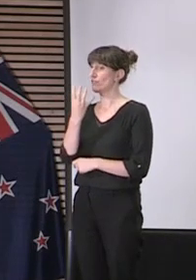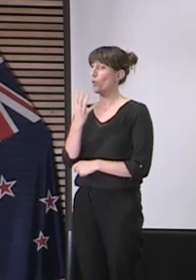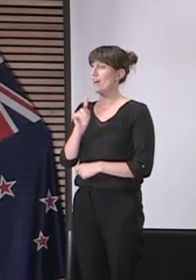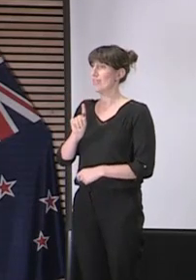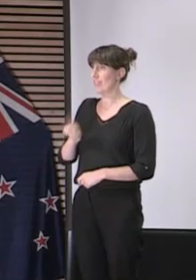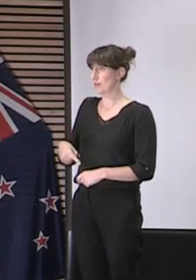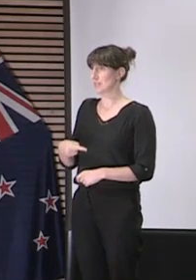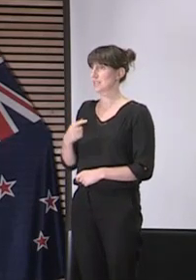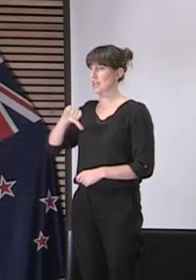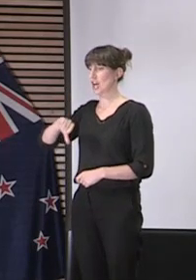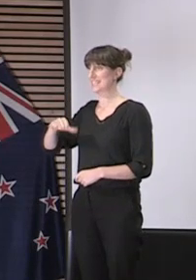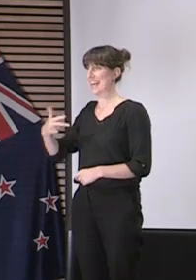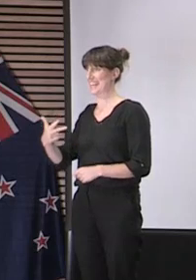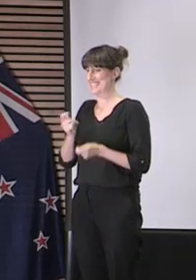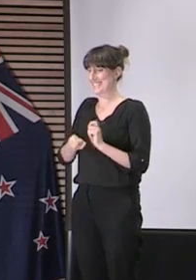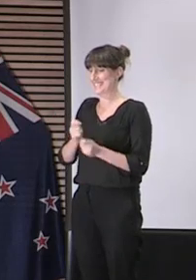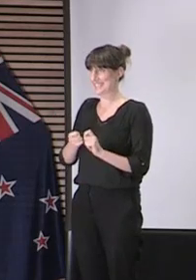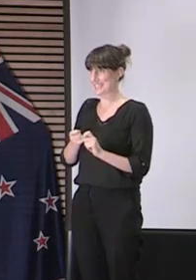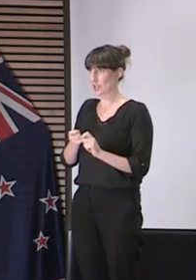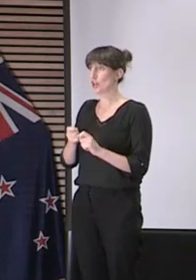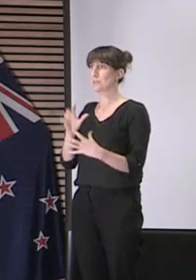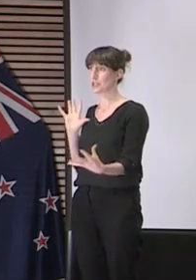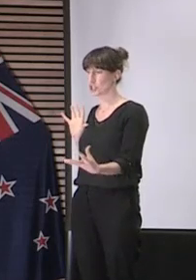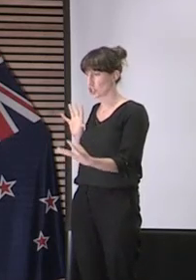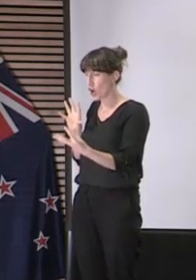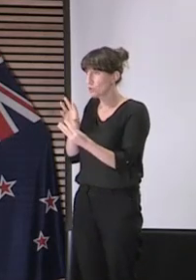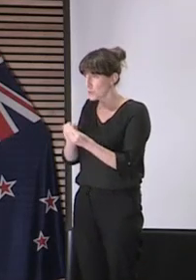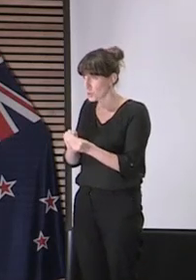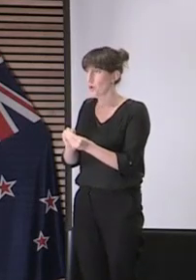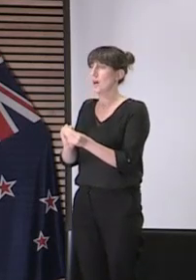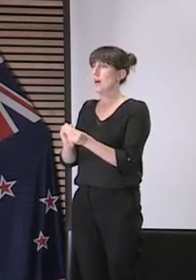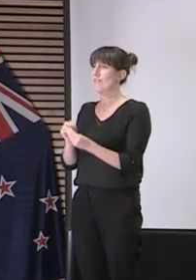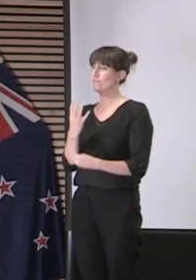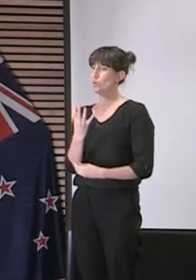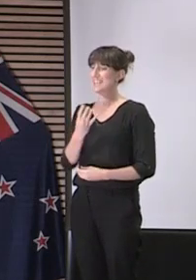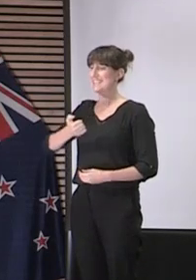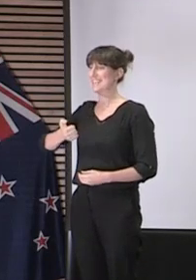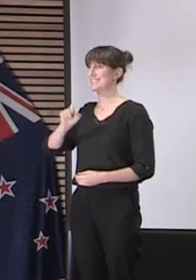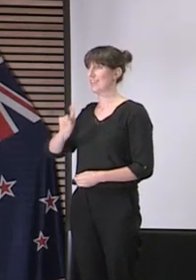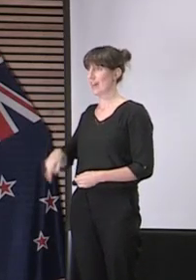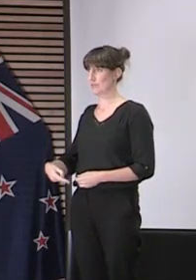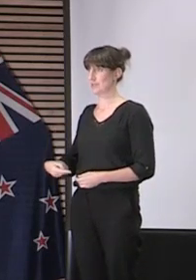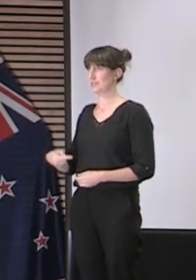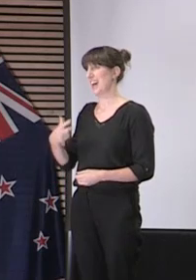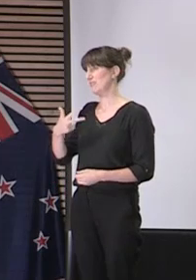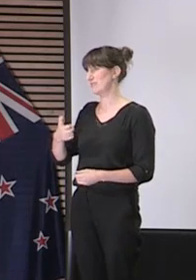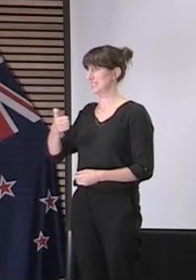also 84 and Bluff 81 cases. In terms of testing, yesterday there were 4,098 tests